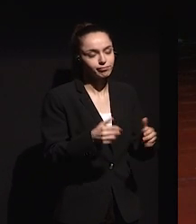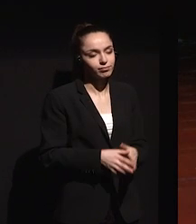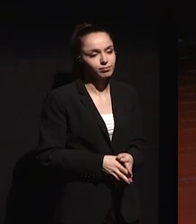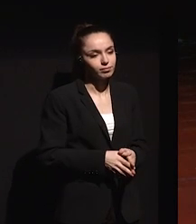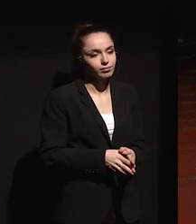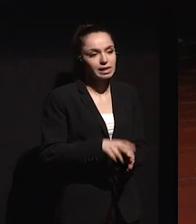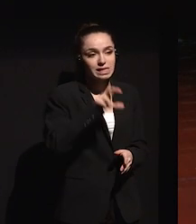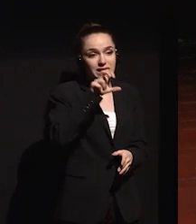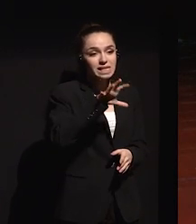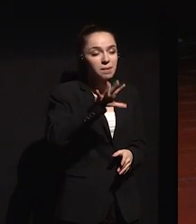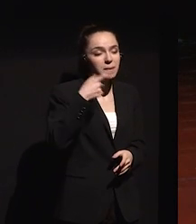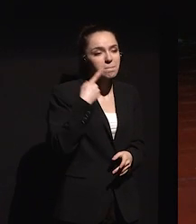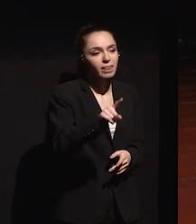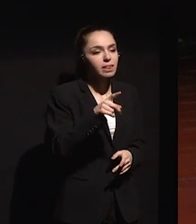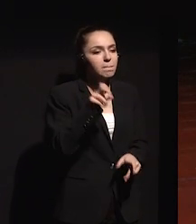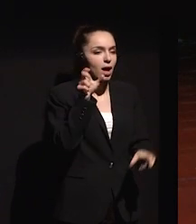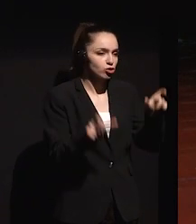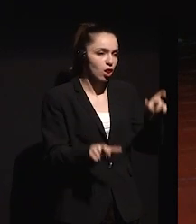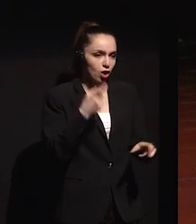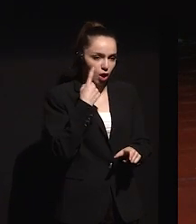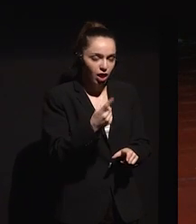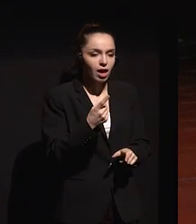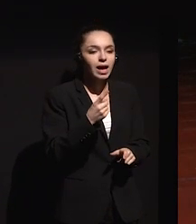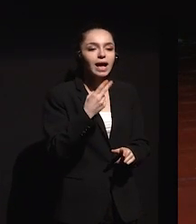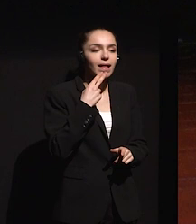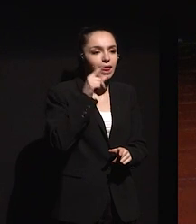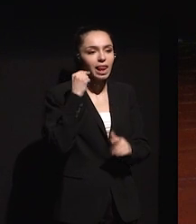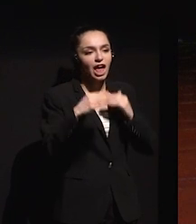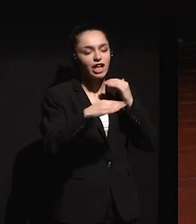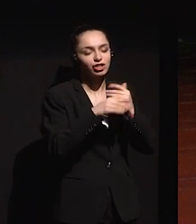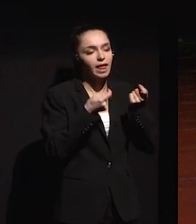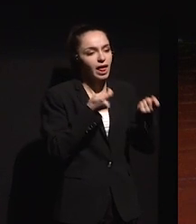In addition to gender equality training for our 85,000 employees, training on